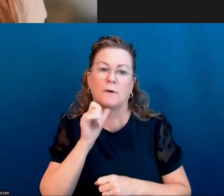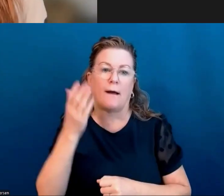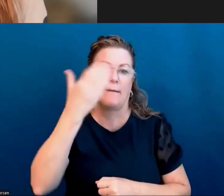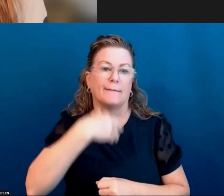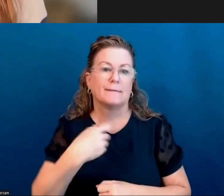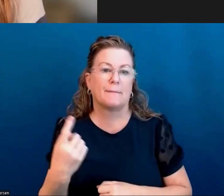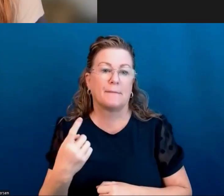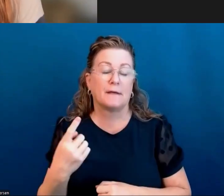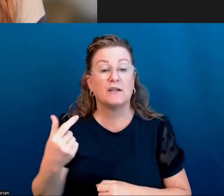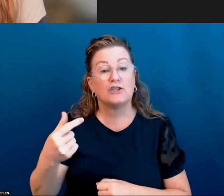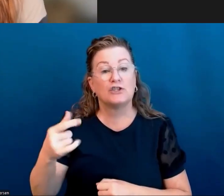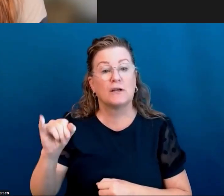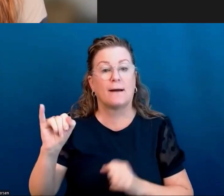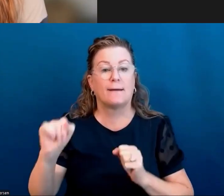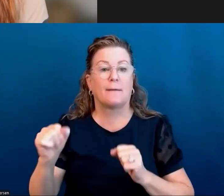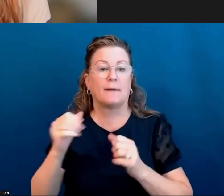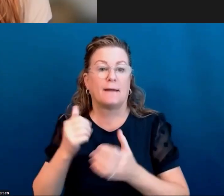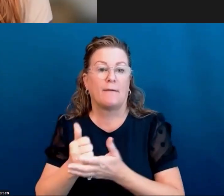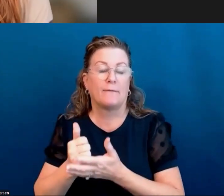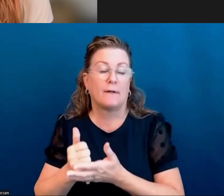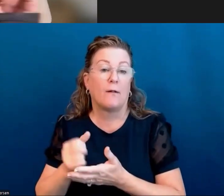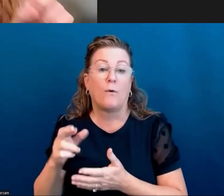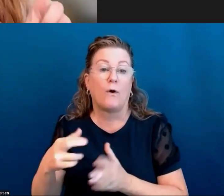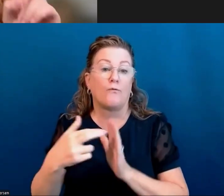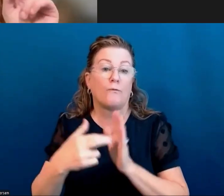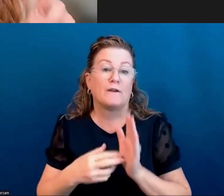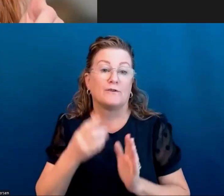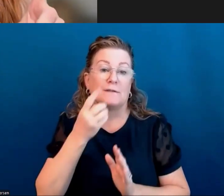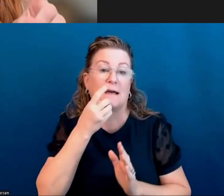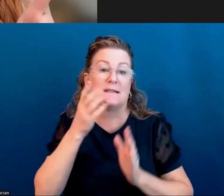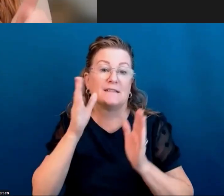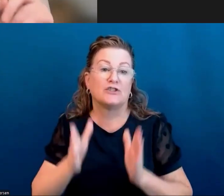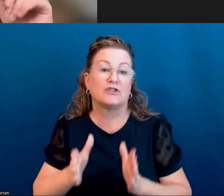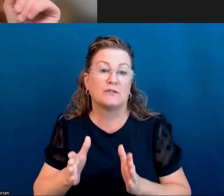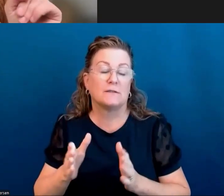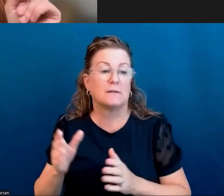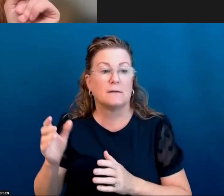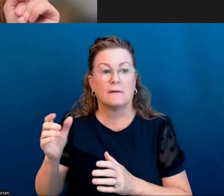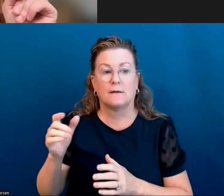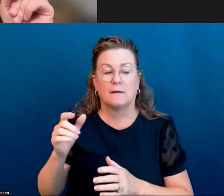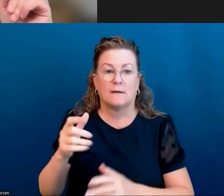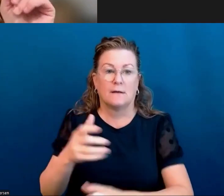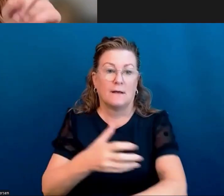helpful, because you can see a registered dietitian, also they